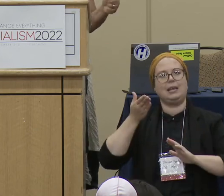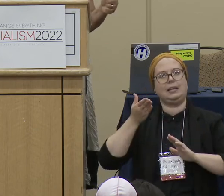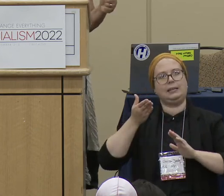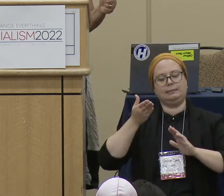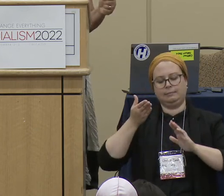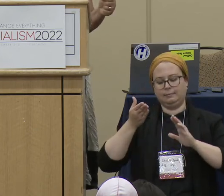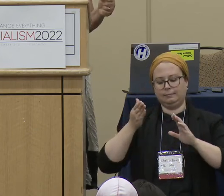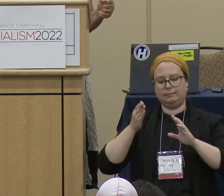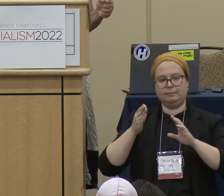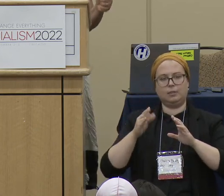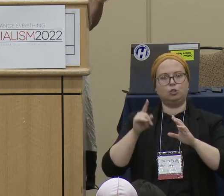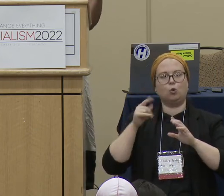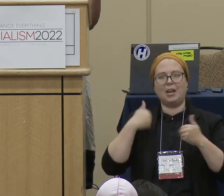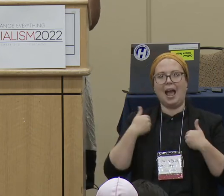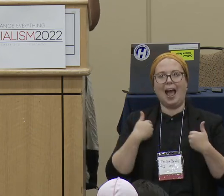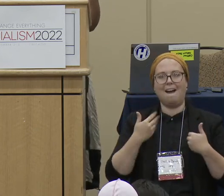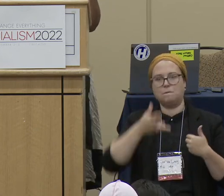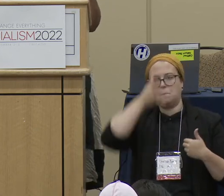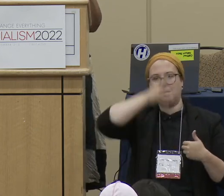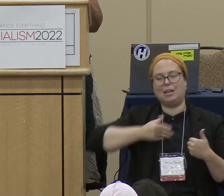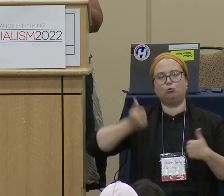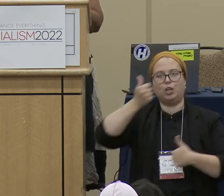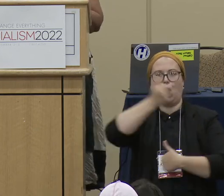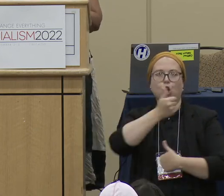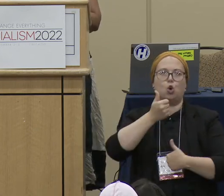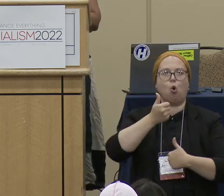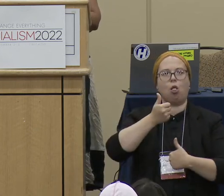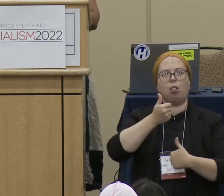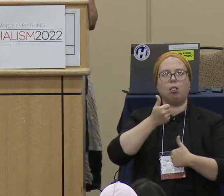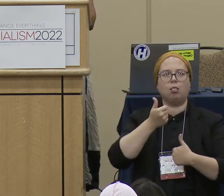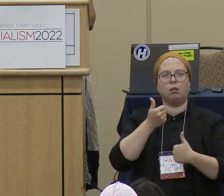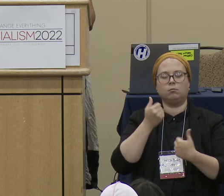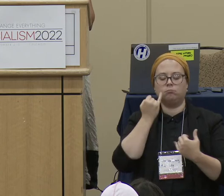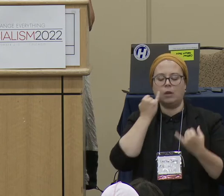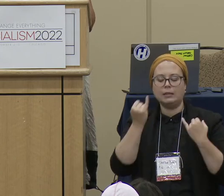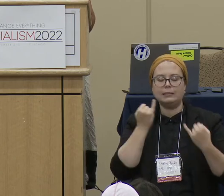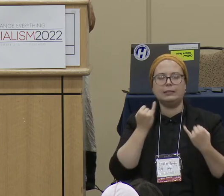powerful women are running their communities. We have